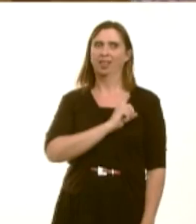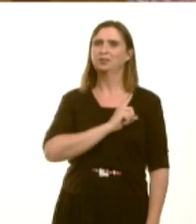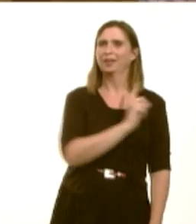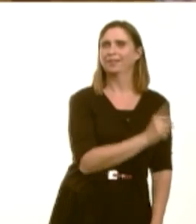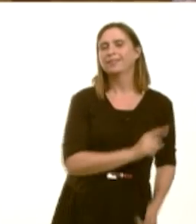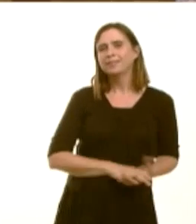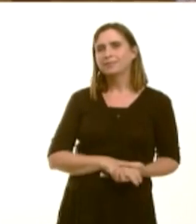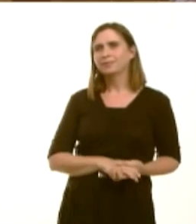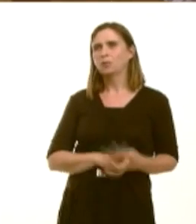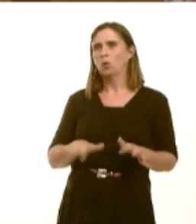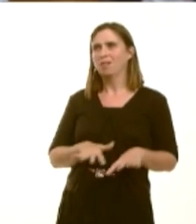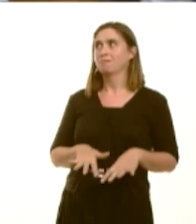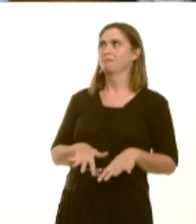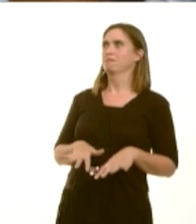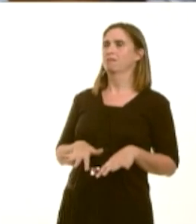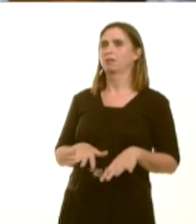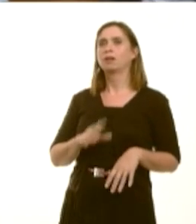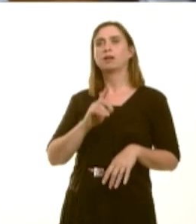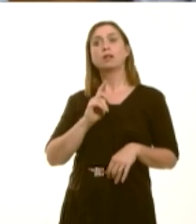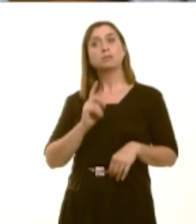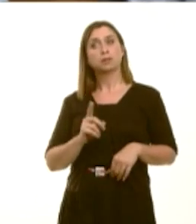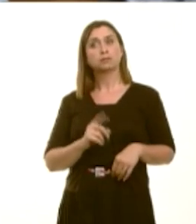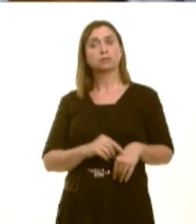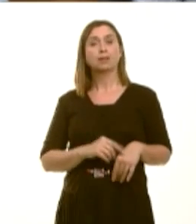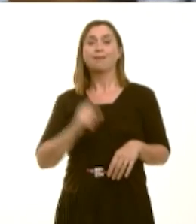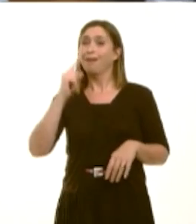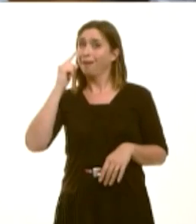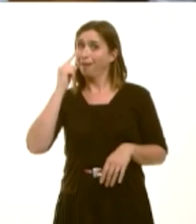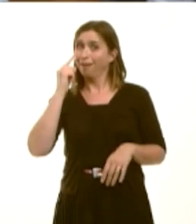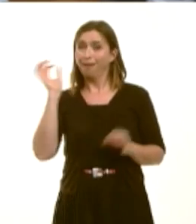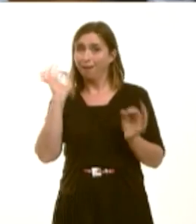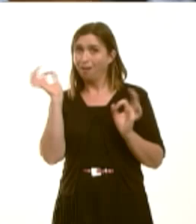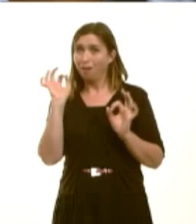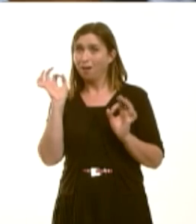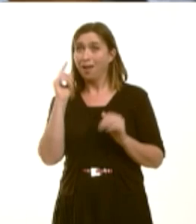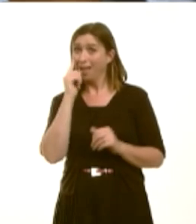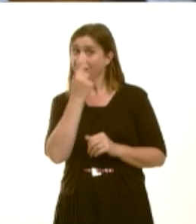correct to say that the evidence is not there to support such a ban; itís there from the